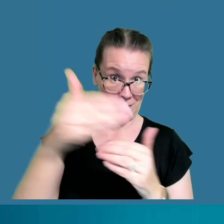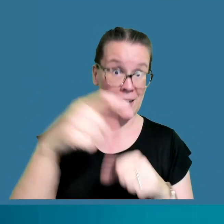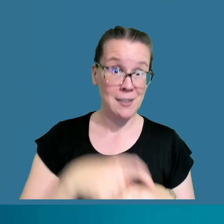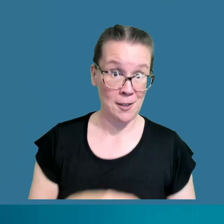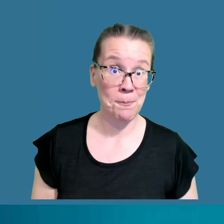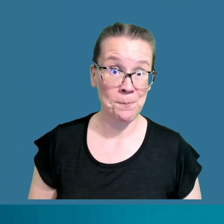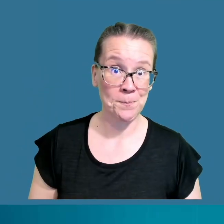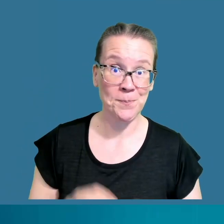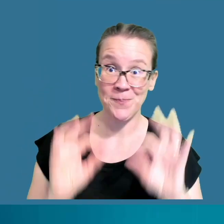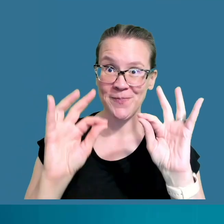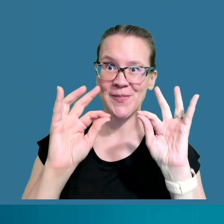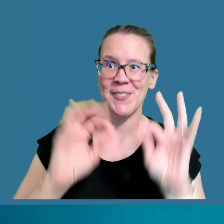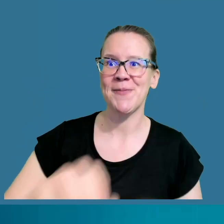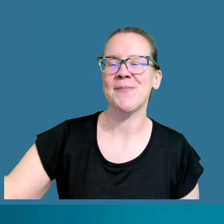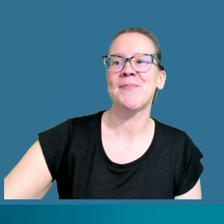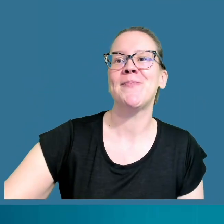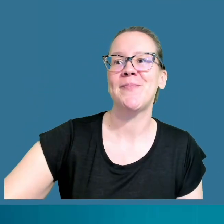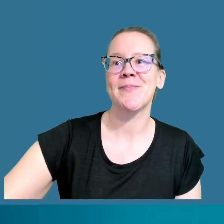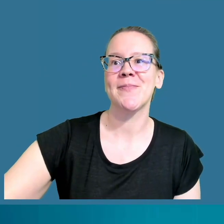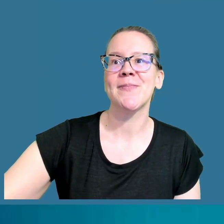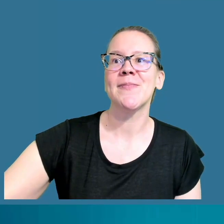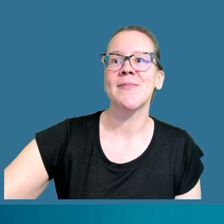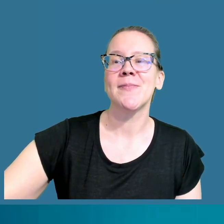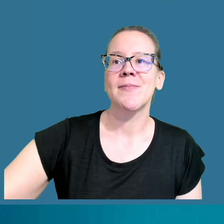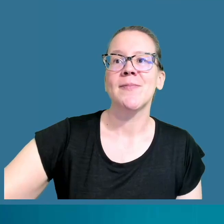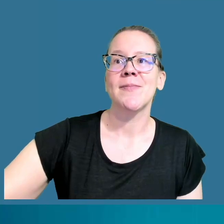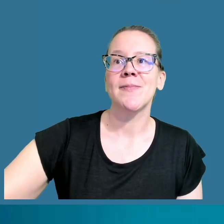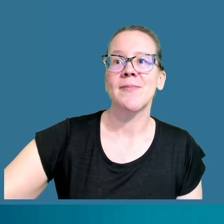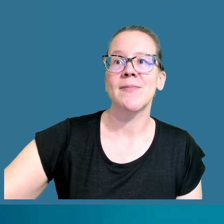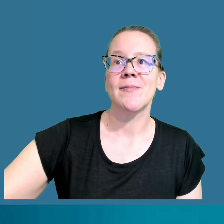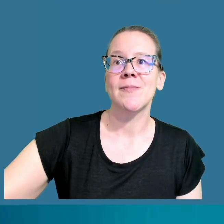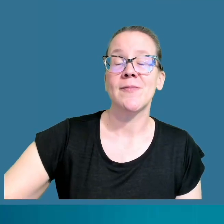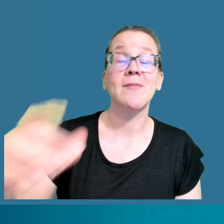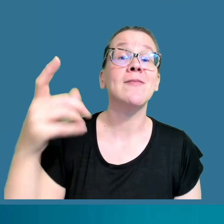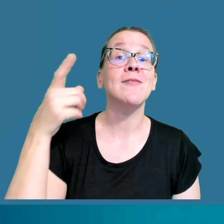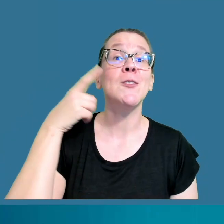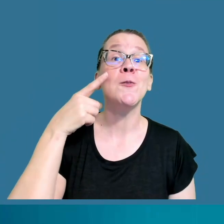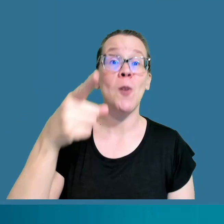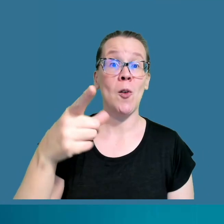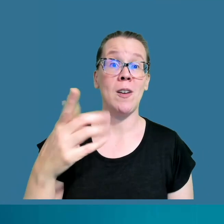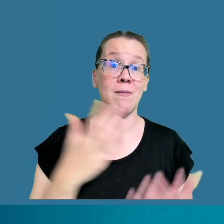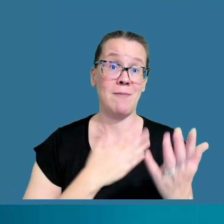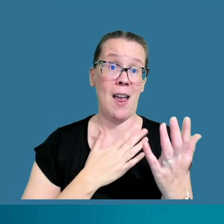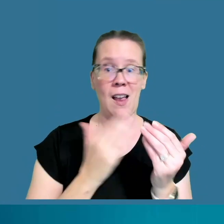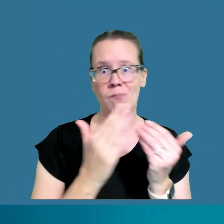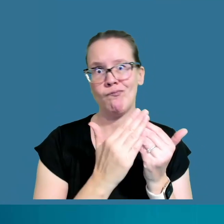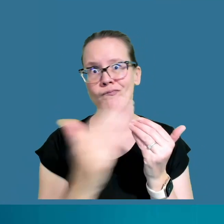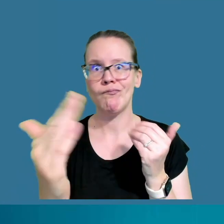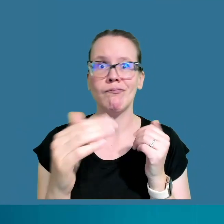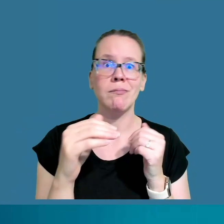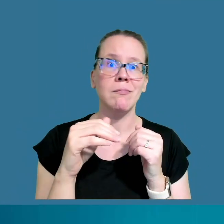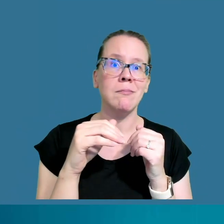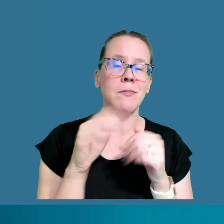and which ones you don't need anymore because you understand the foundation paper piecing process.